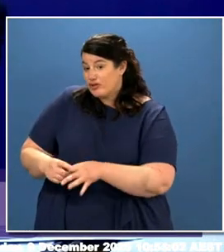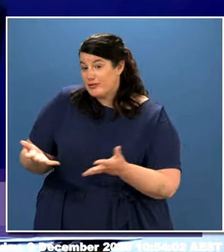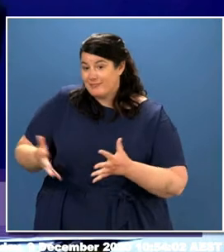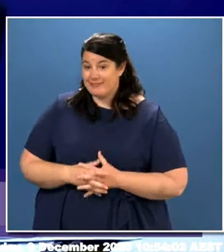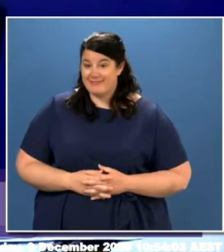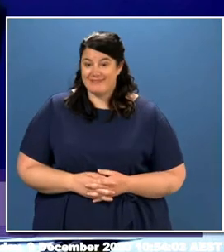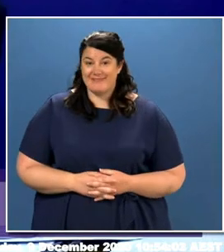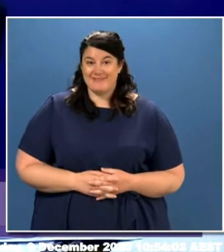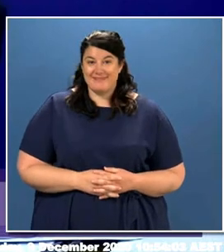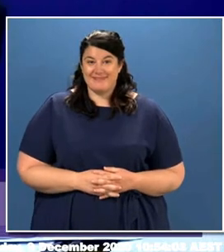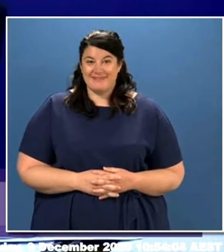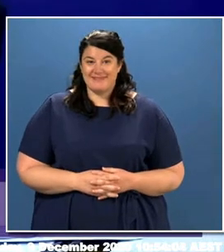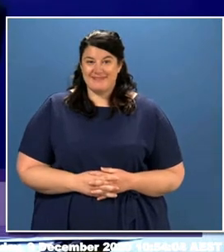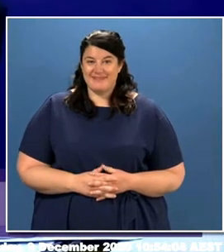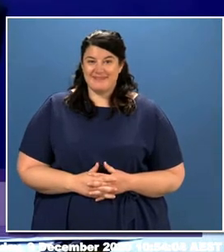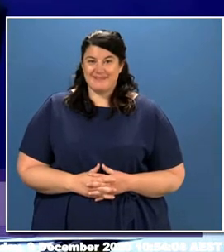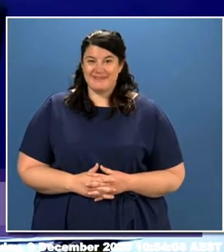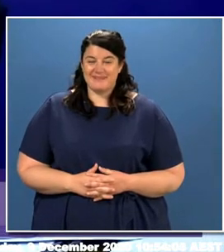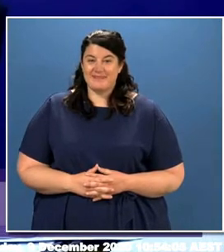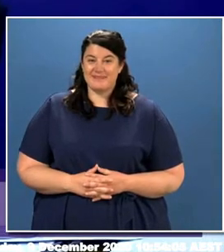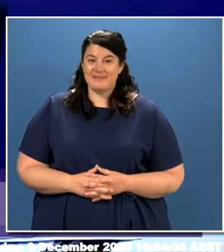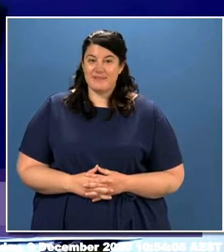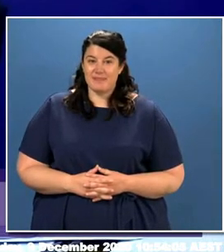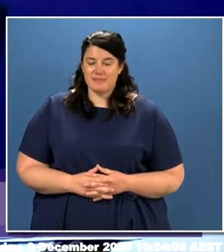Thank you very much for your evidence.